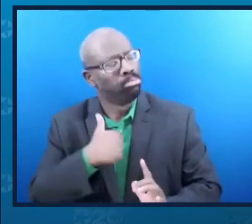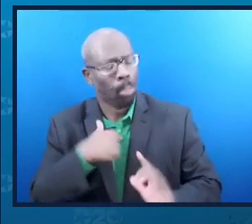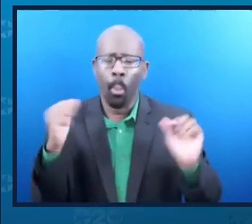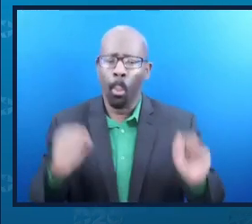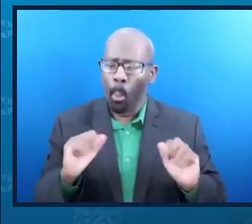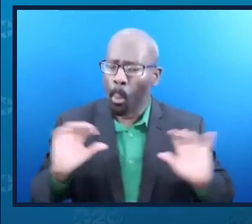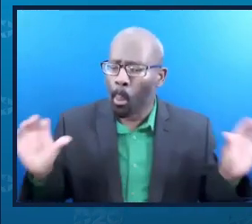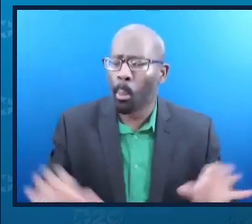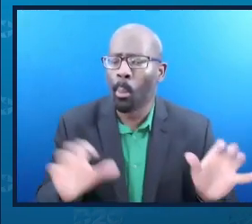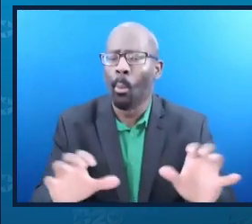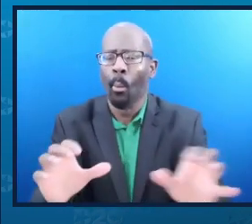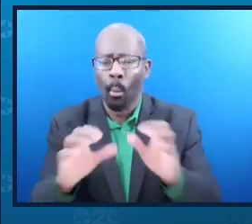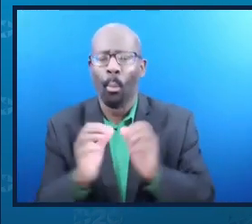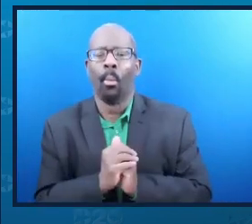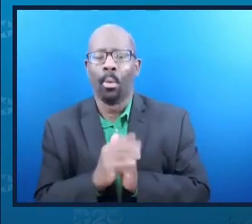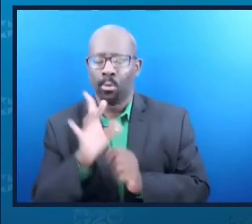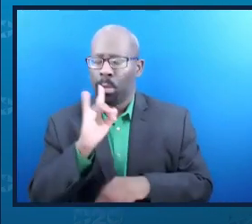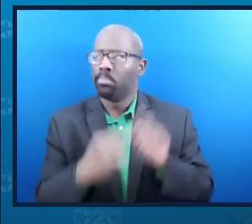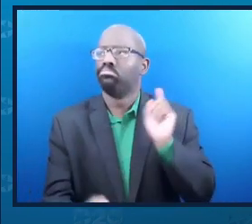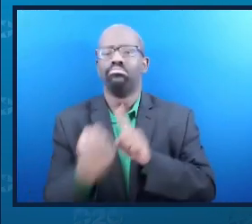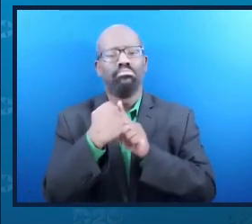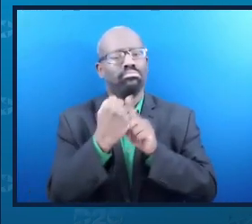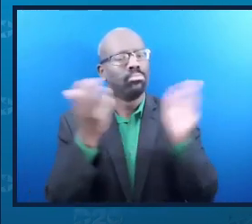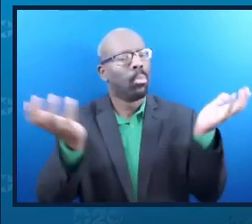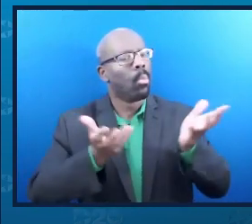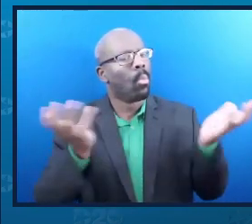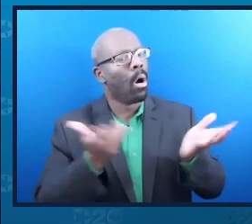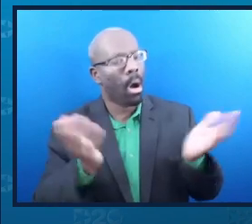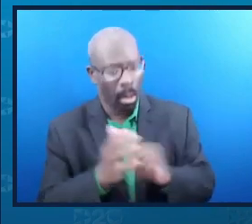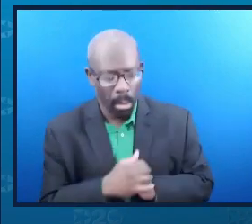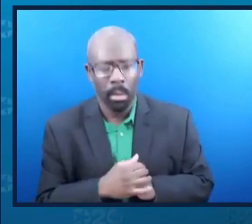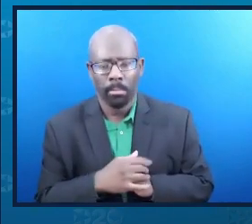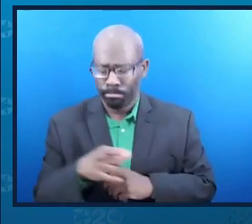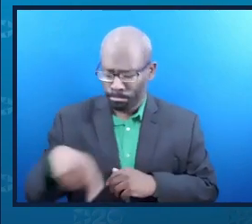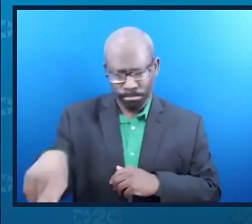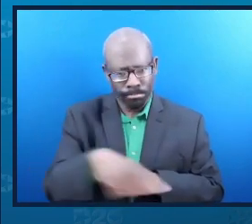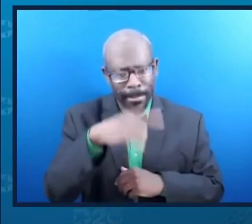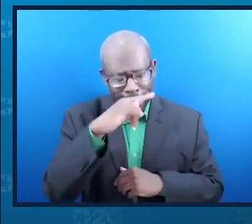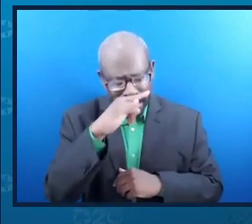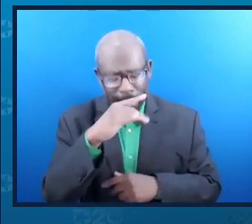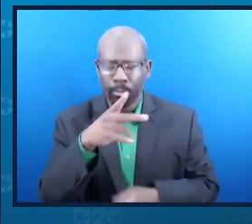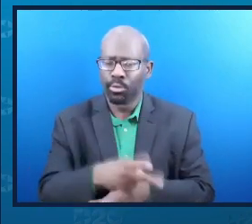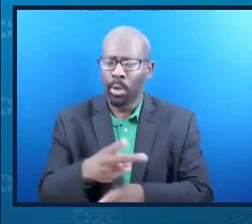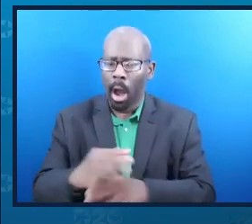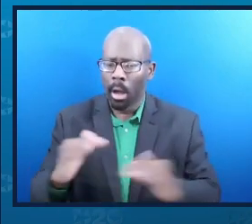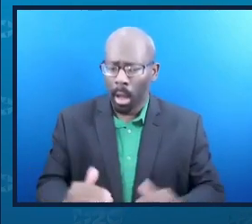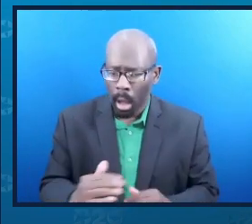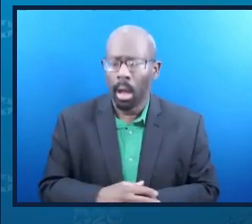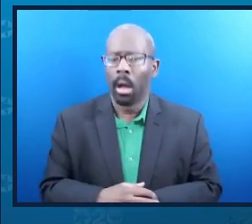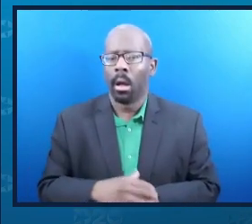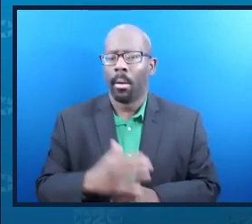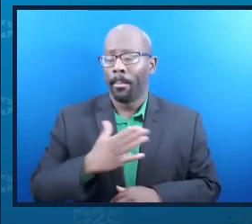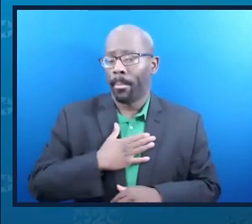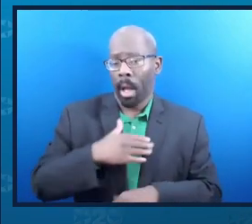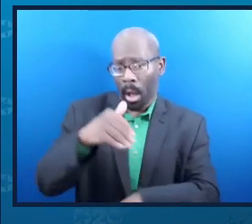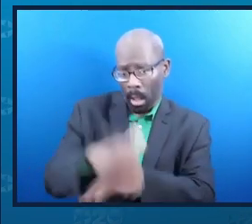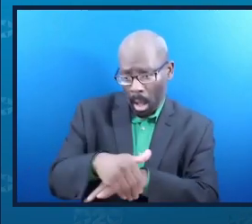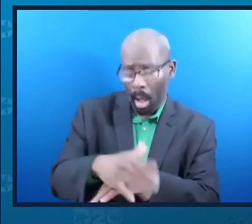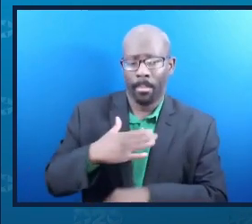I COULD DO HARD. BUT THE THING THAT ALMOST SANK ME? CHILD CARE. ONE NIGHT MY AUNT BEE CALLED TO